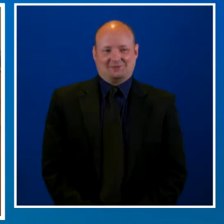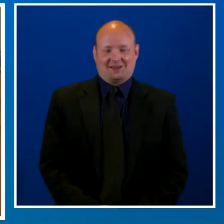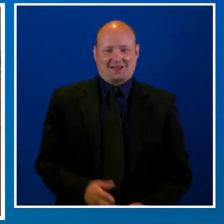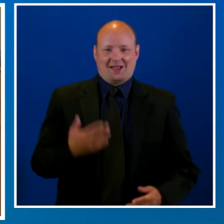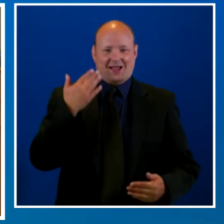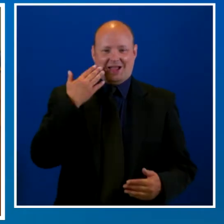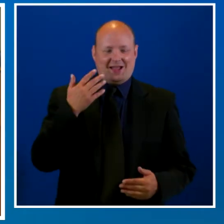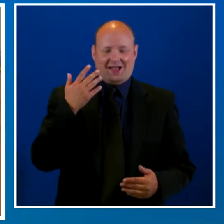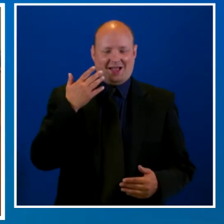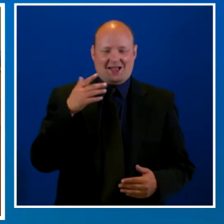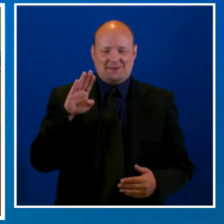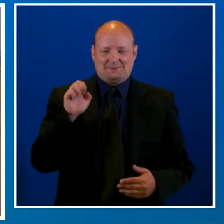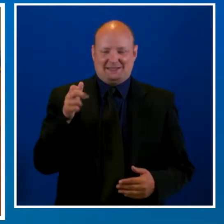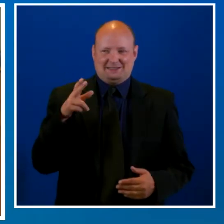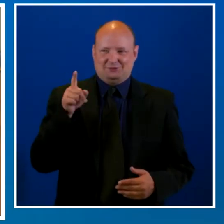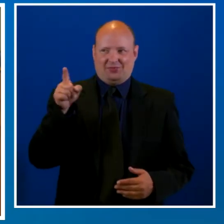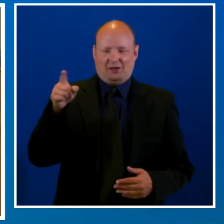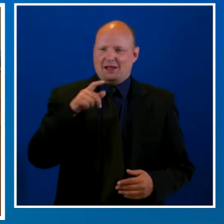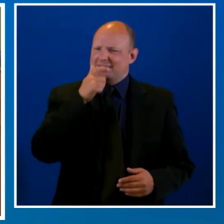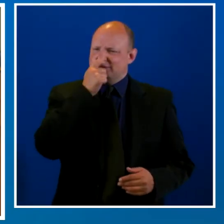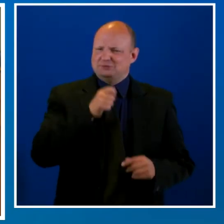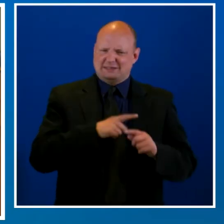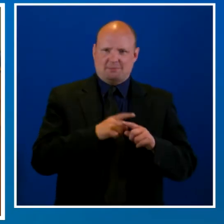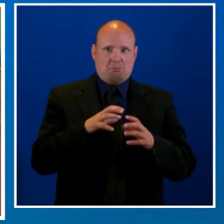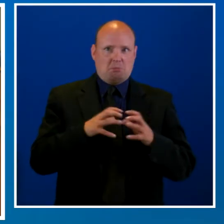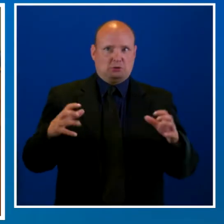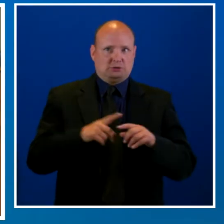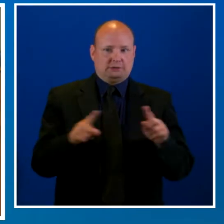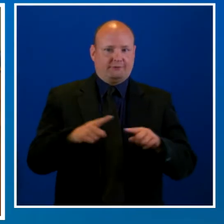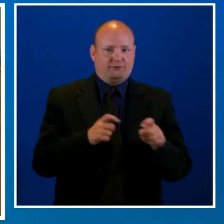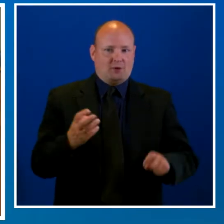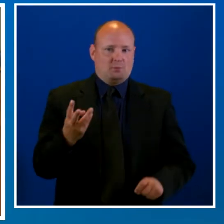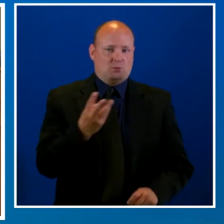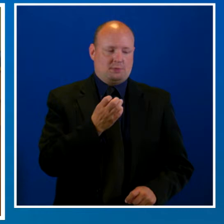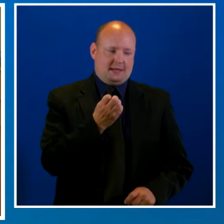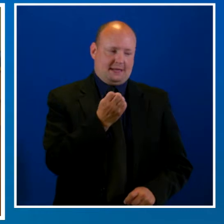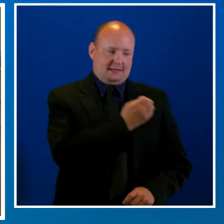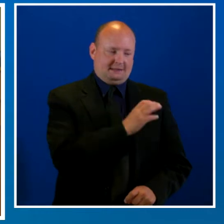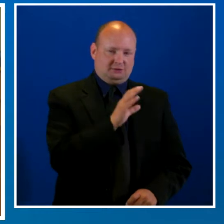Hello Vancouver, I'm Mayor Anne McEnerny-Ogle and today is Thursday, June 24th.